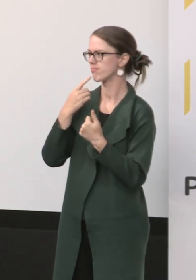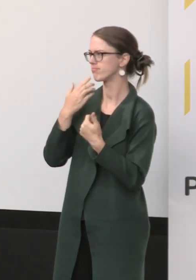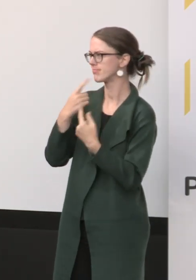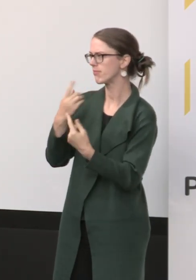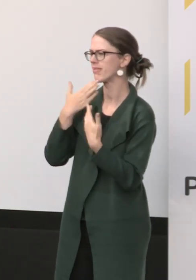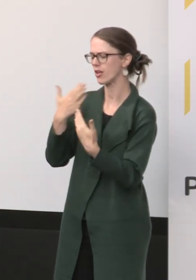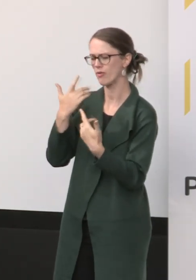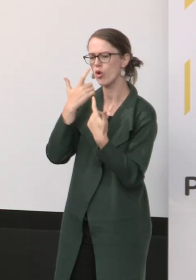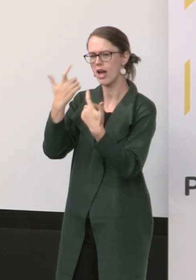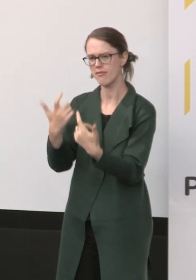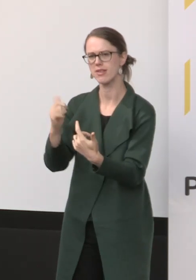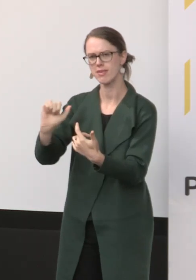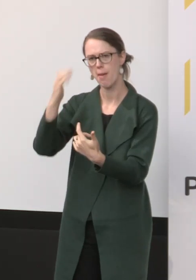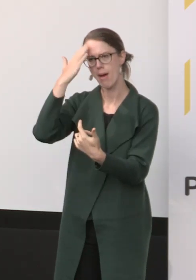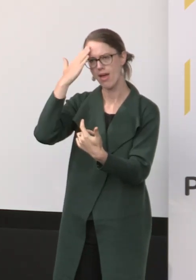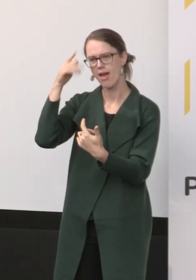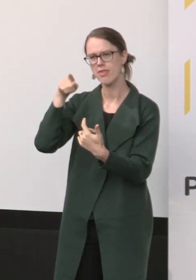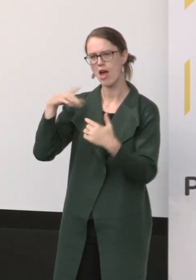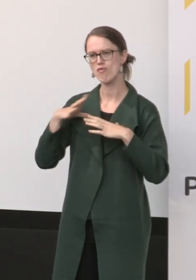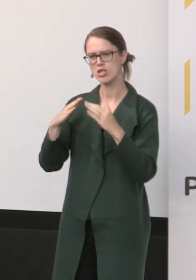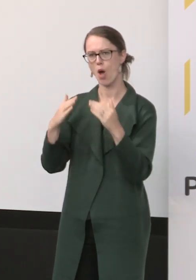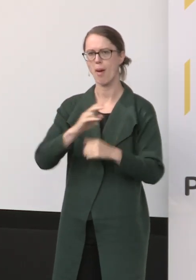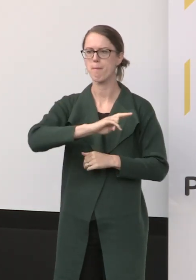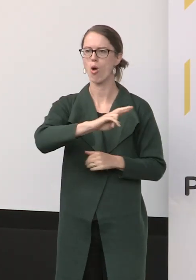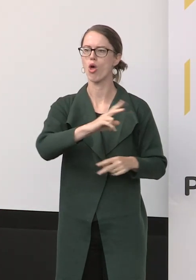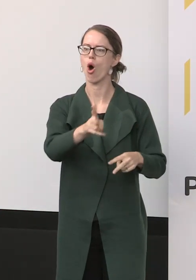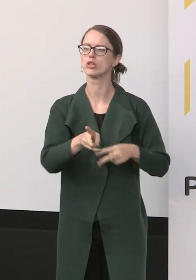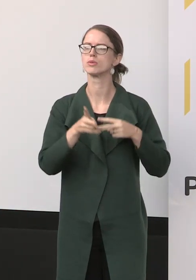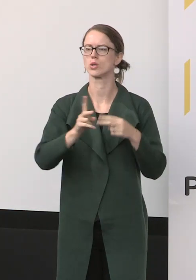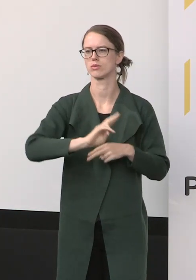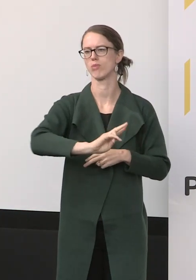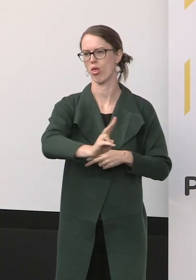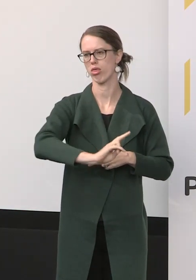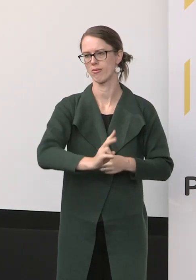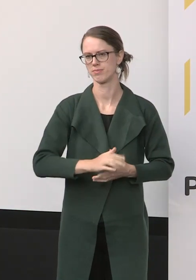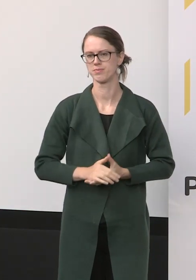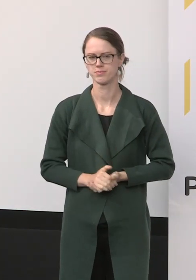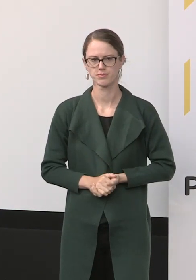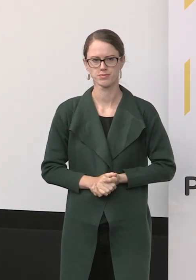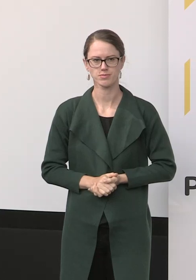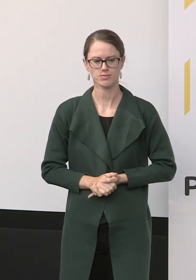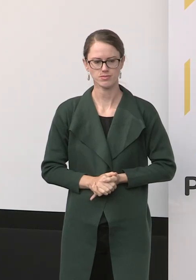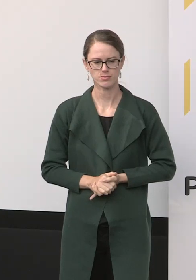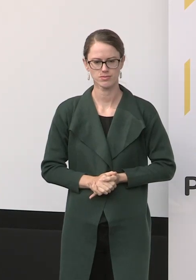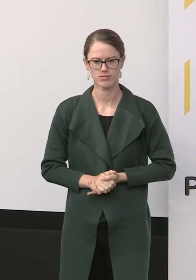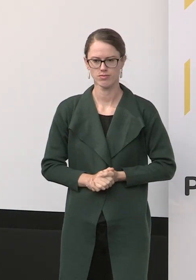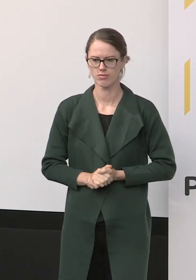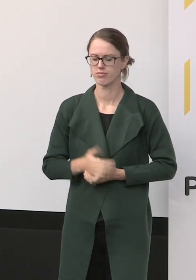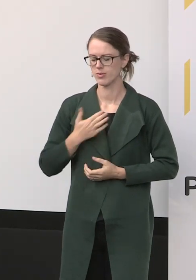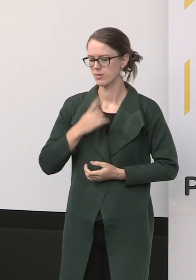family has asked the ministry to pass on their thanks for the care of their mother at St